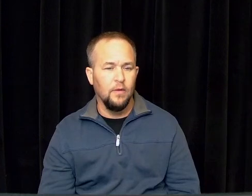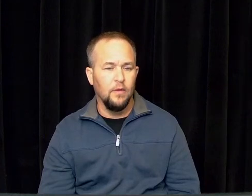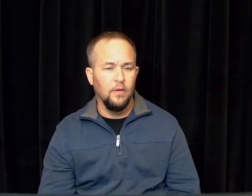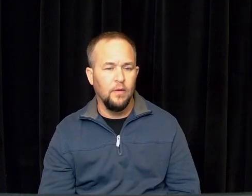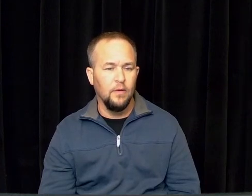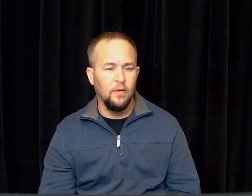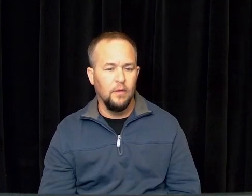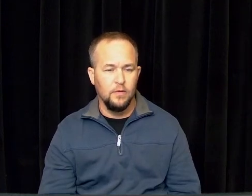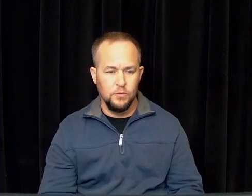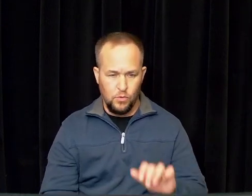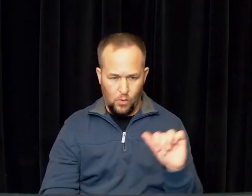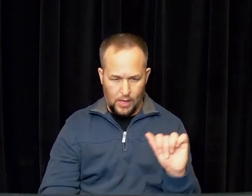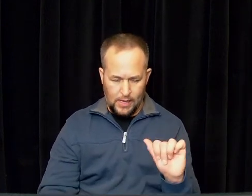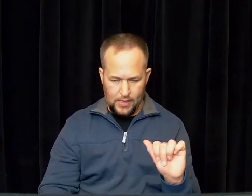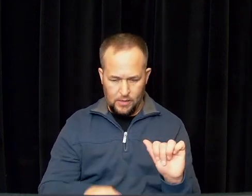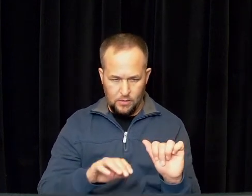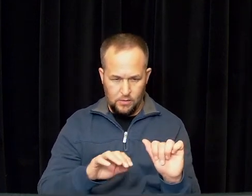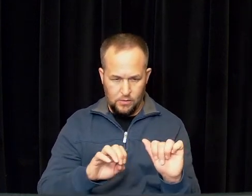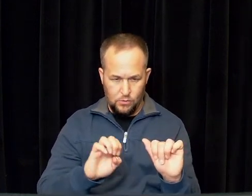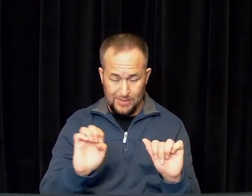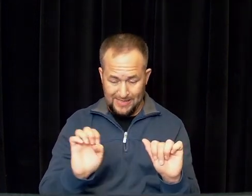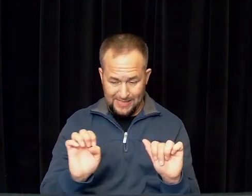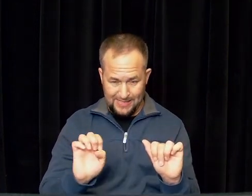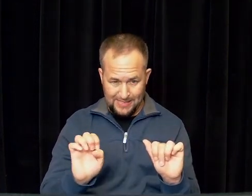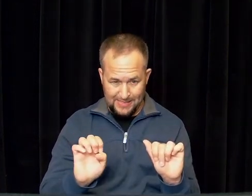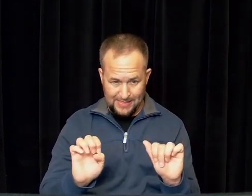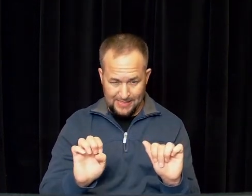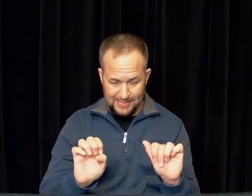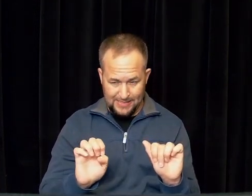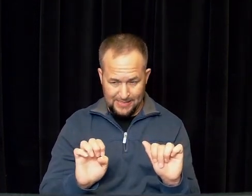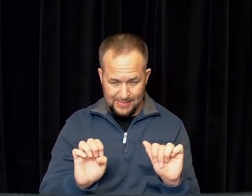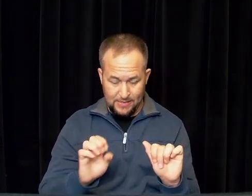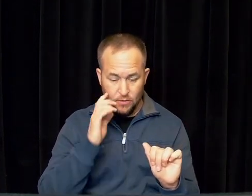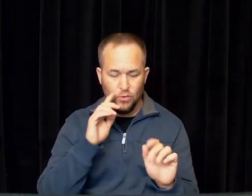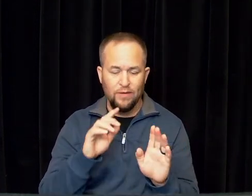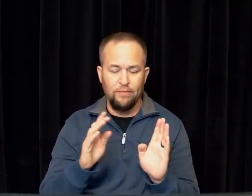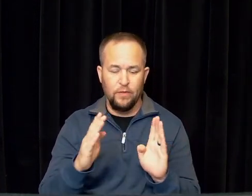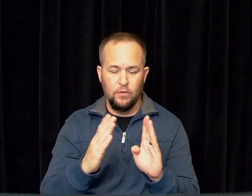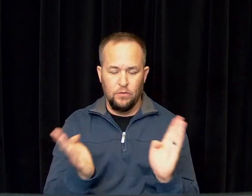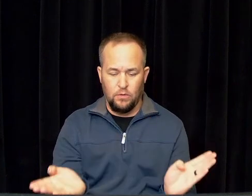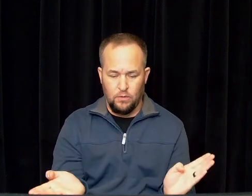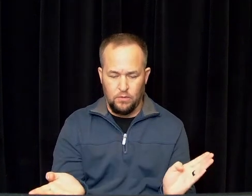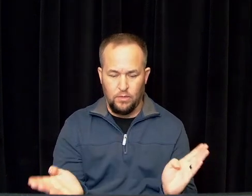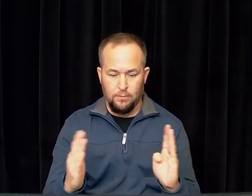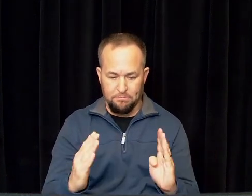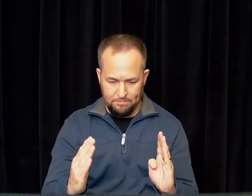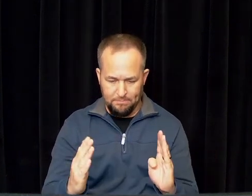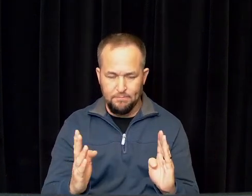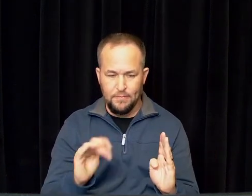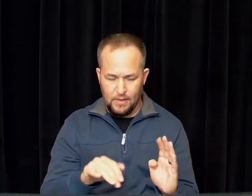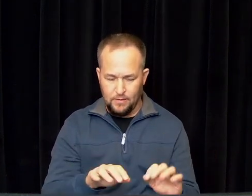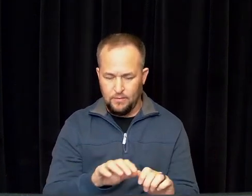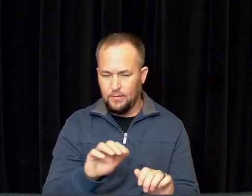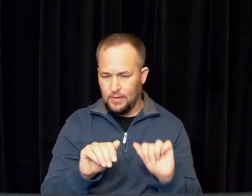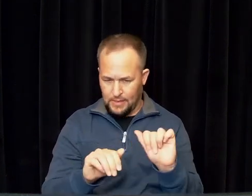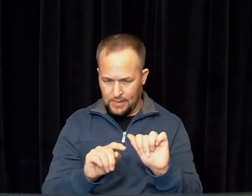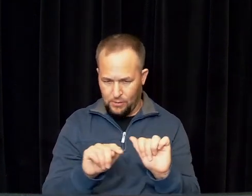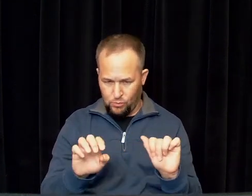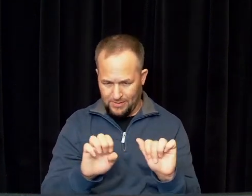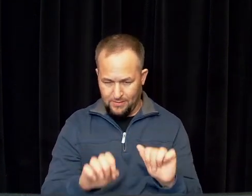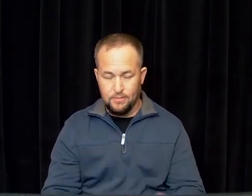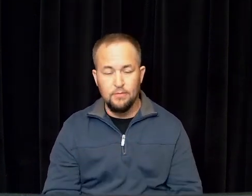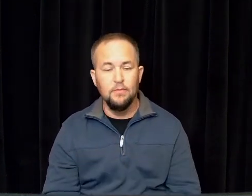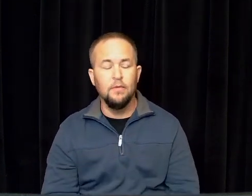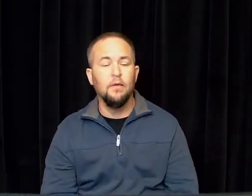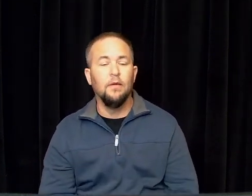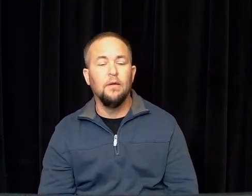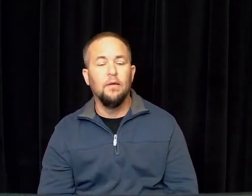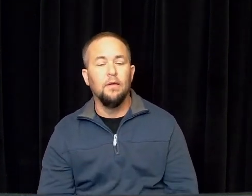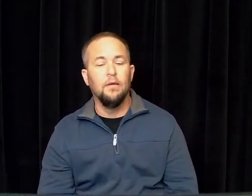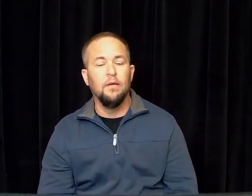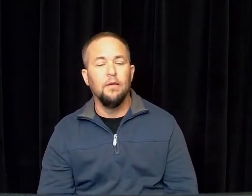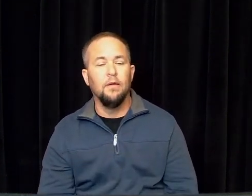triangle folds up like if it was laying down flat I would pull up from this rectangle so I have AE.